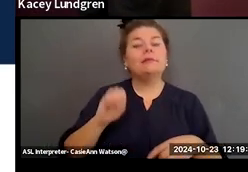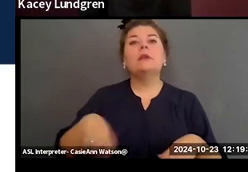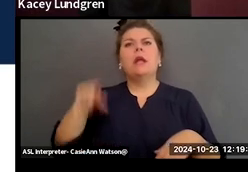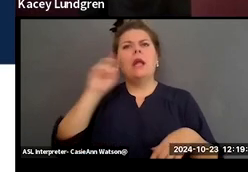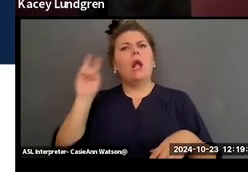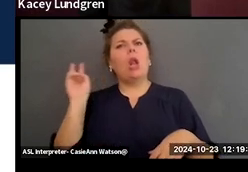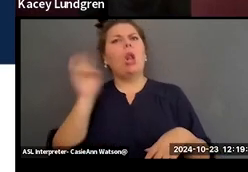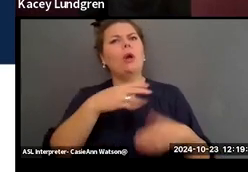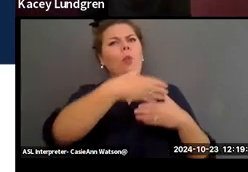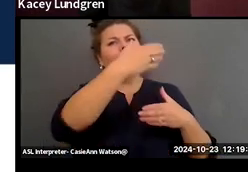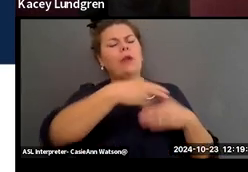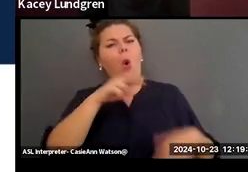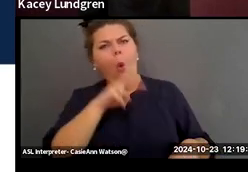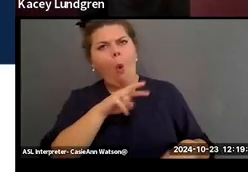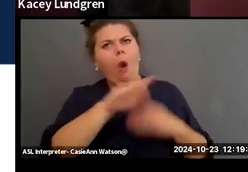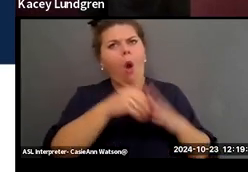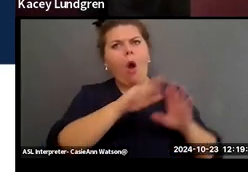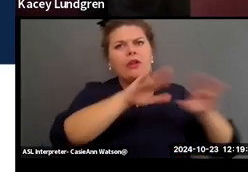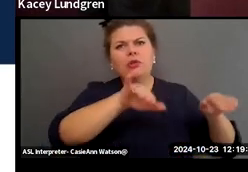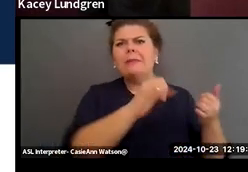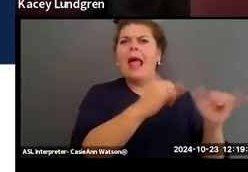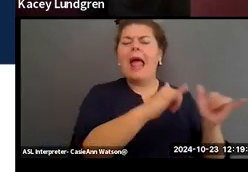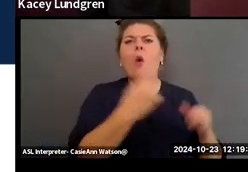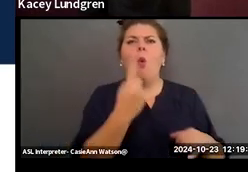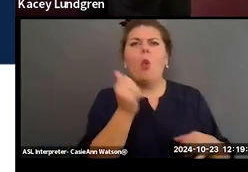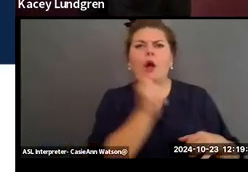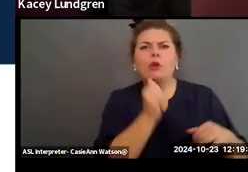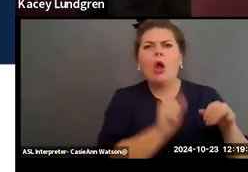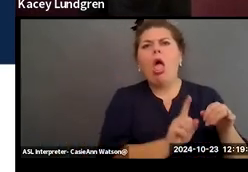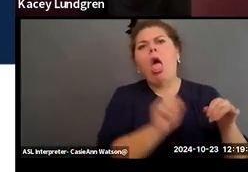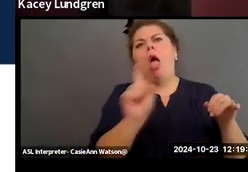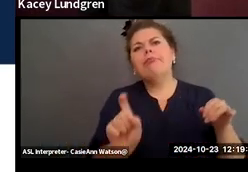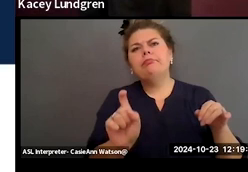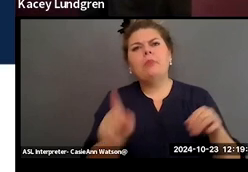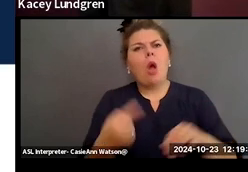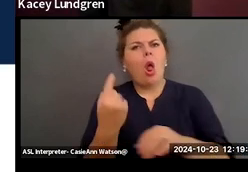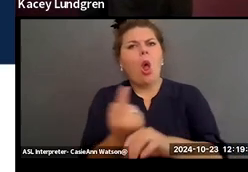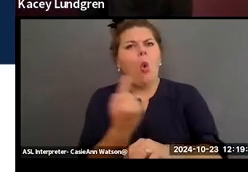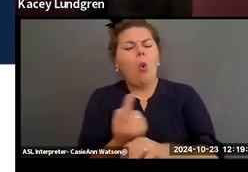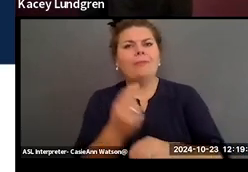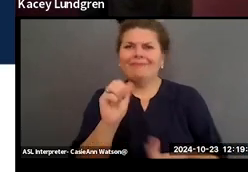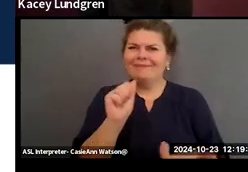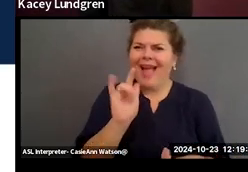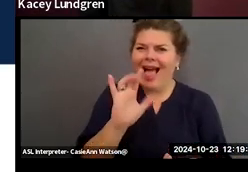and saw all of the children playing except for one little girl who was off by herself, Alice Cogswell.